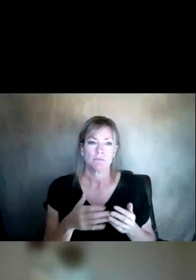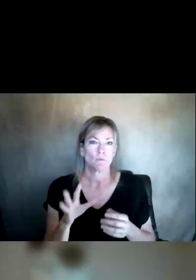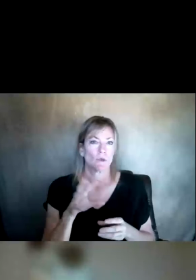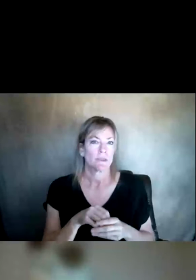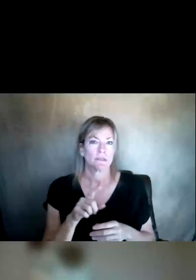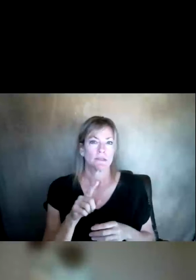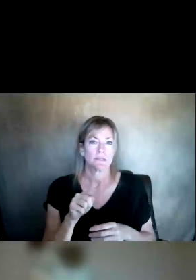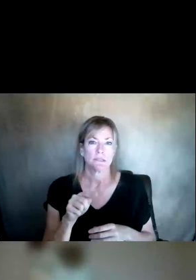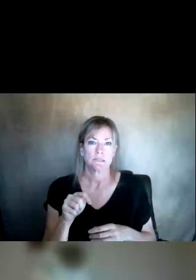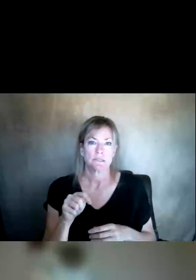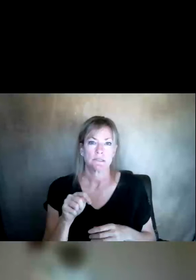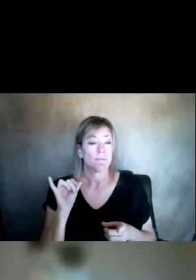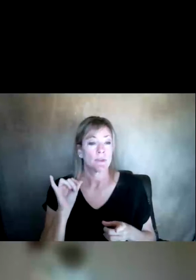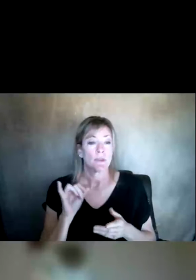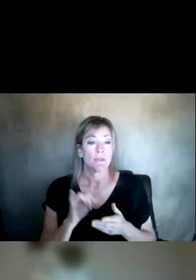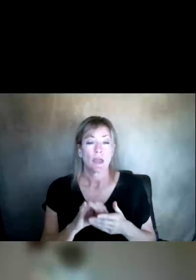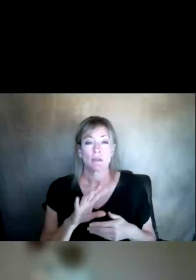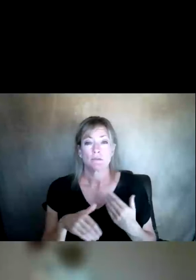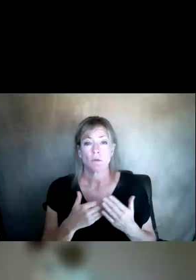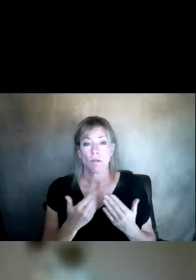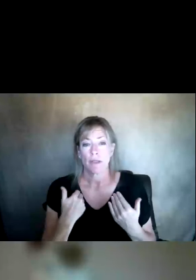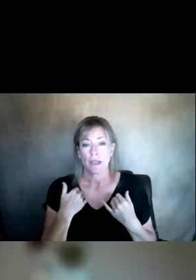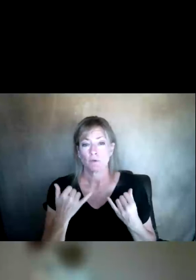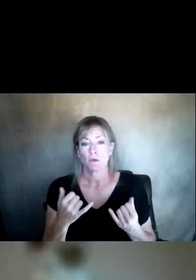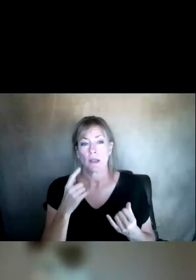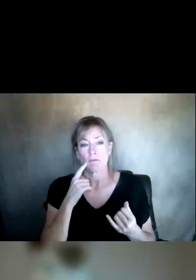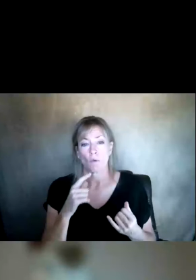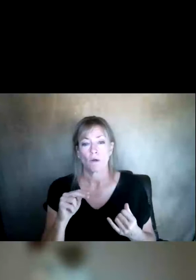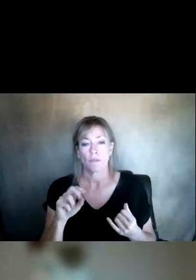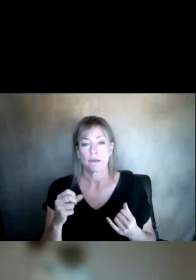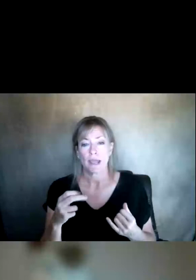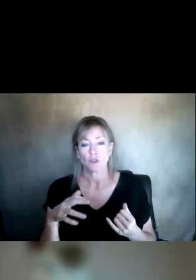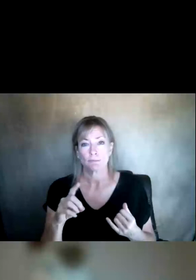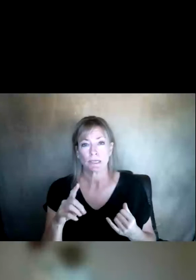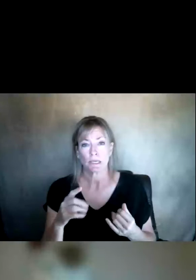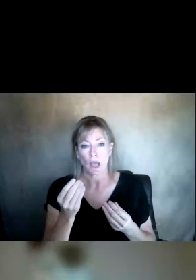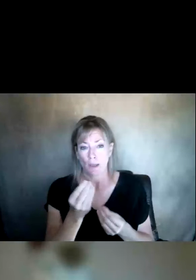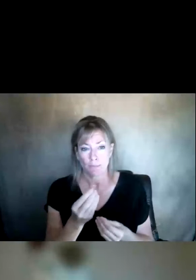THAT IS ALL I HAD FOR TODAY. IF YOU HAVE QUESTIONS, I WILL PUT